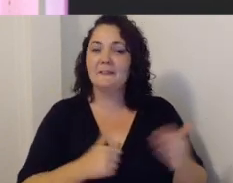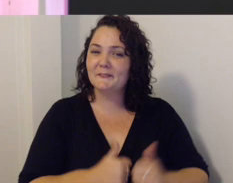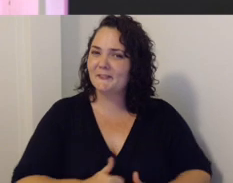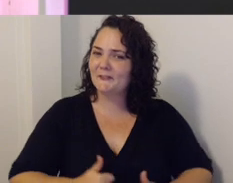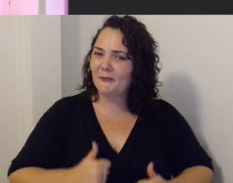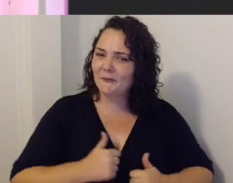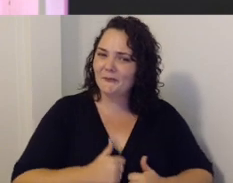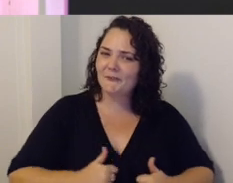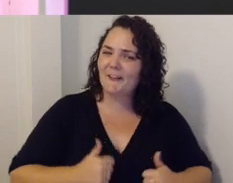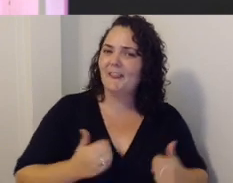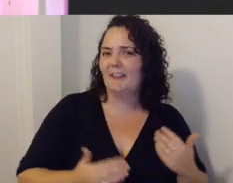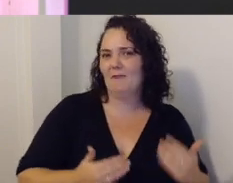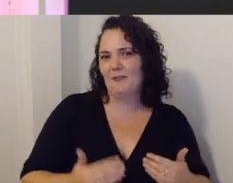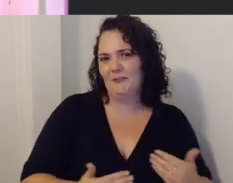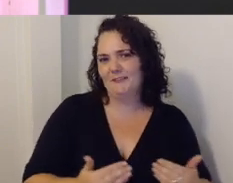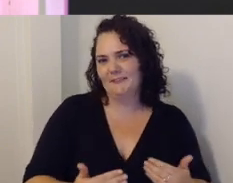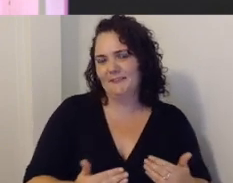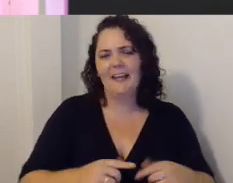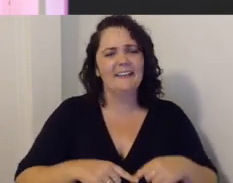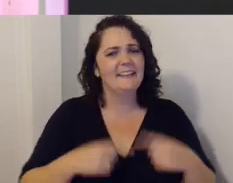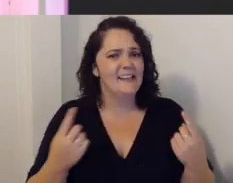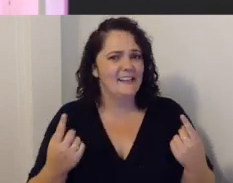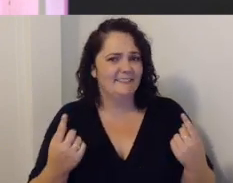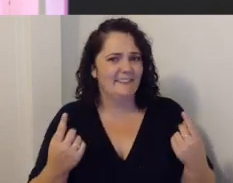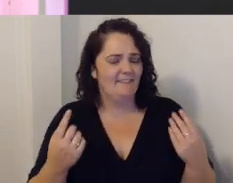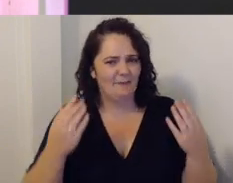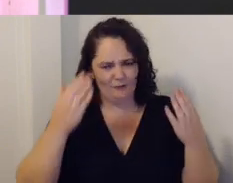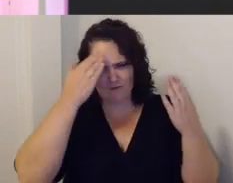means of drawing, it's a it's a different way to think about drawing what we did last week